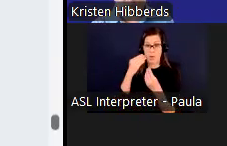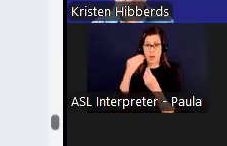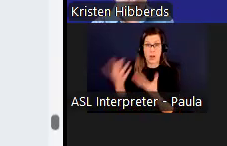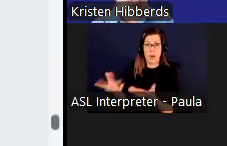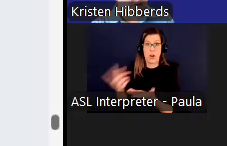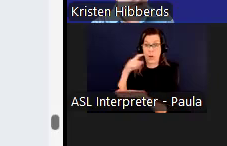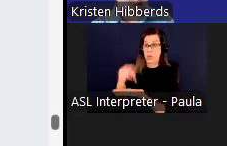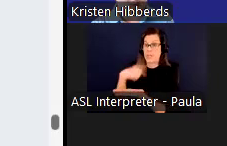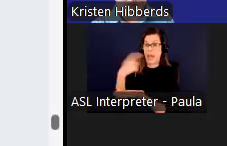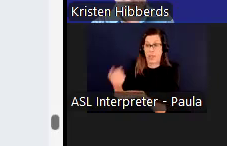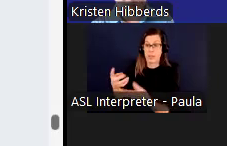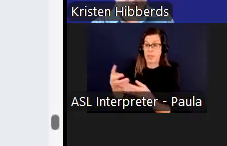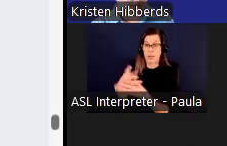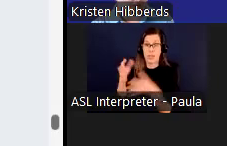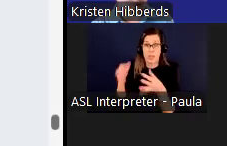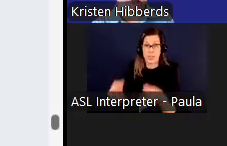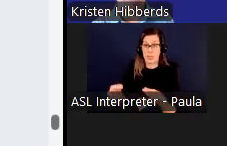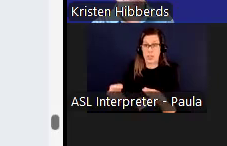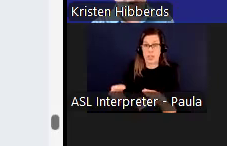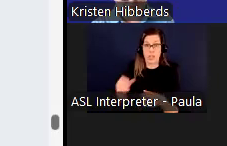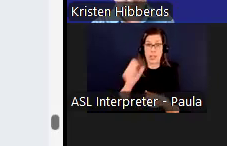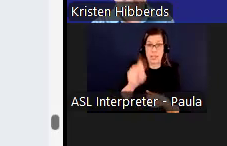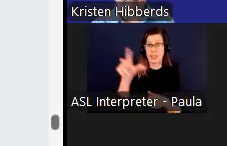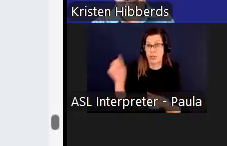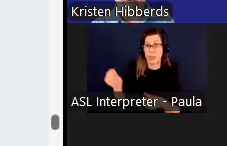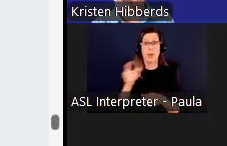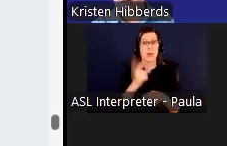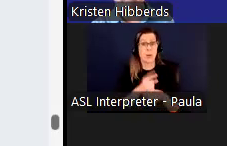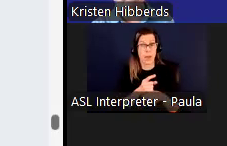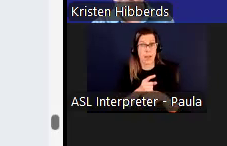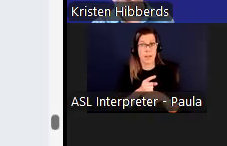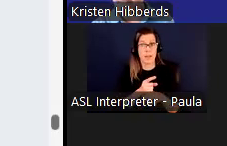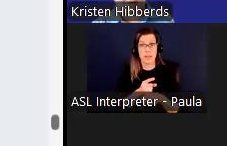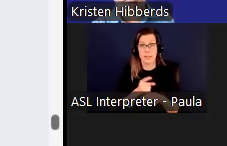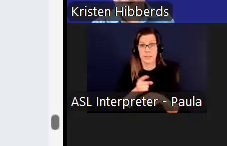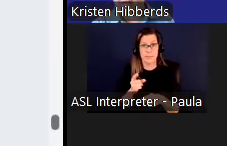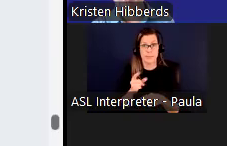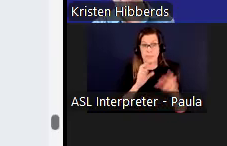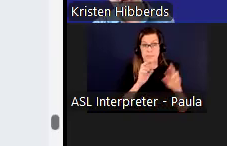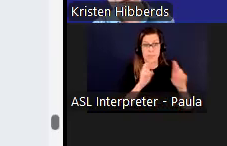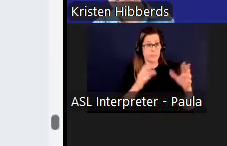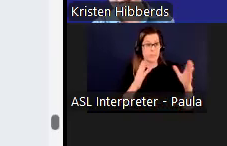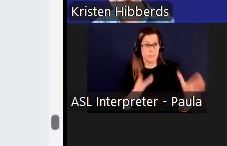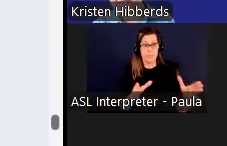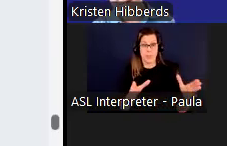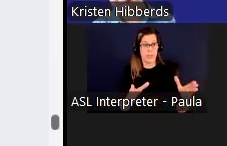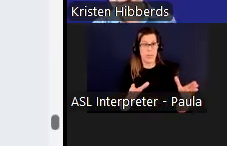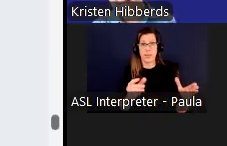it's screened in or screened out? Correct. They will not be notified without the ABS consent.